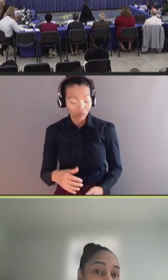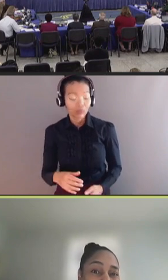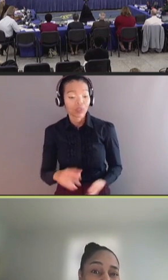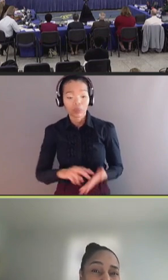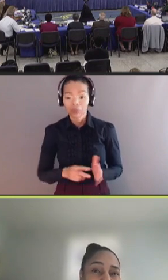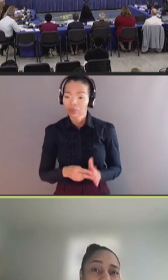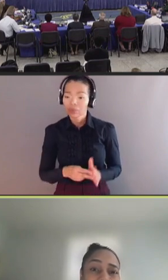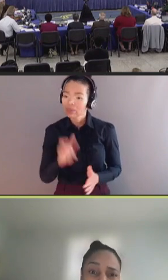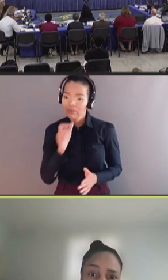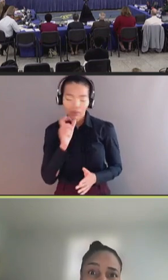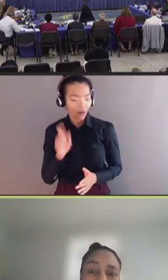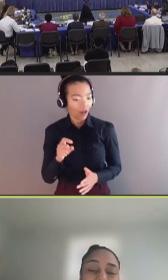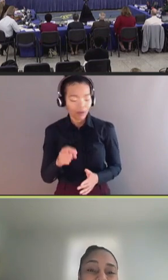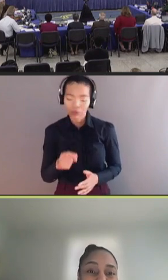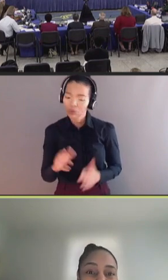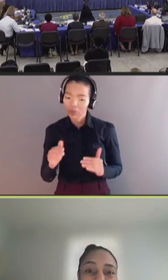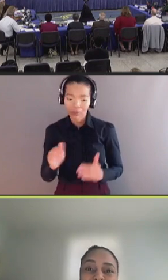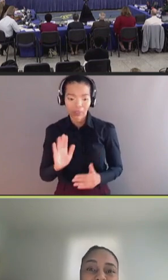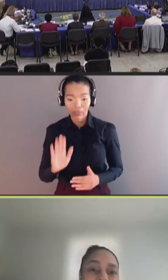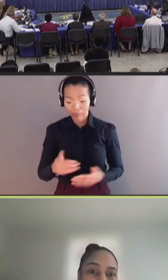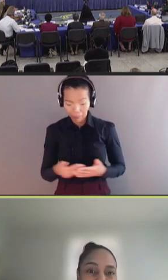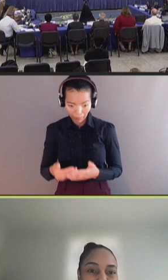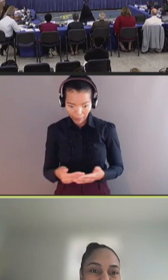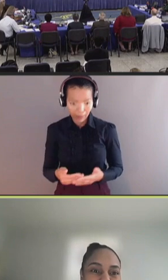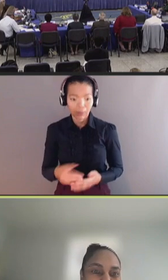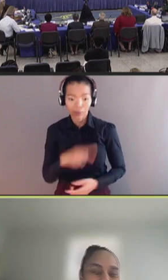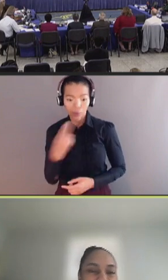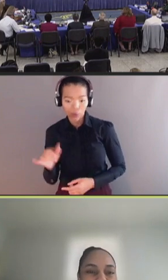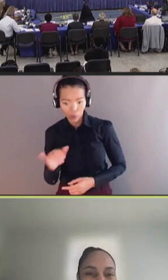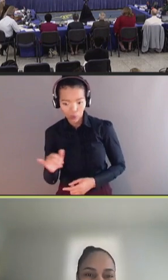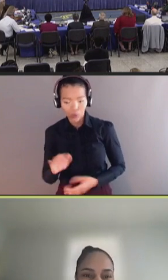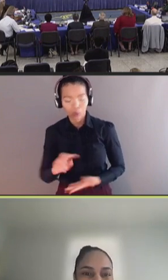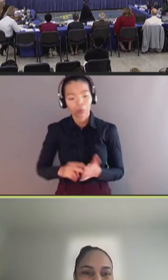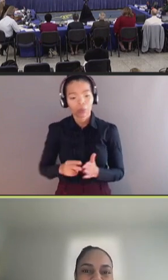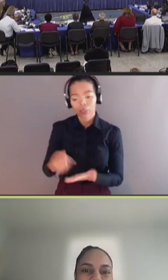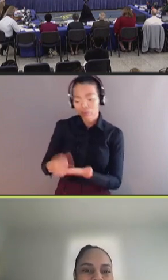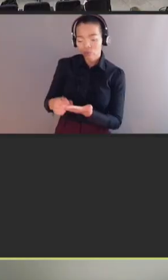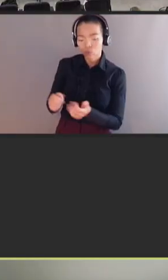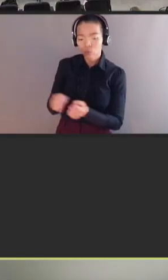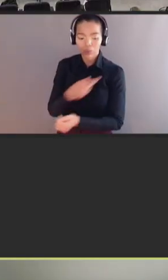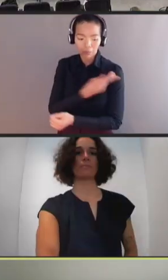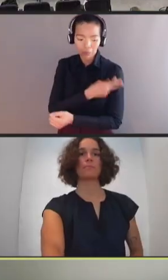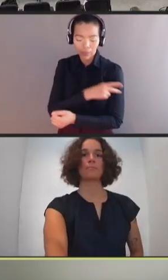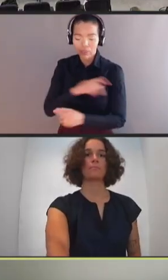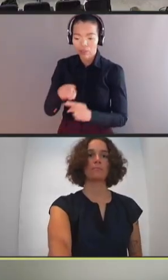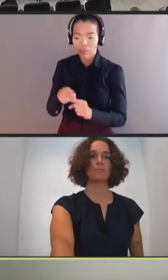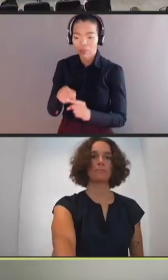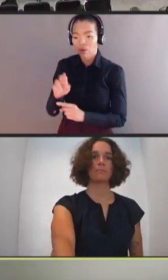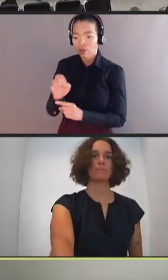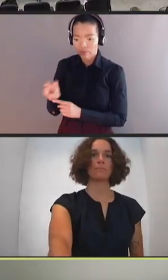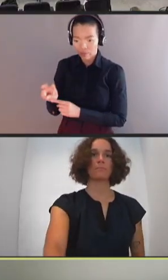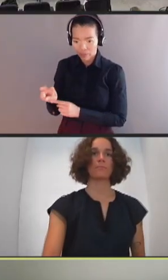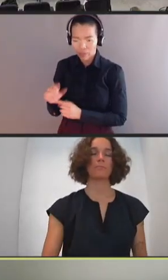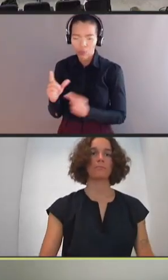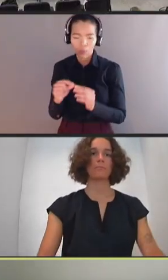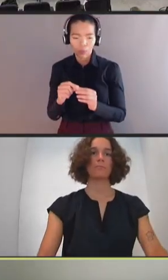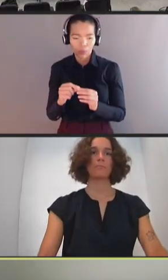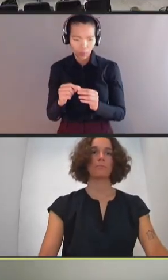RSV risk too, right? So, talk to your patients about RSV. And I think there's one more slide on